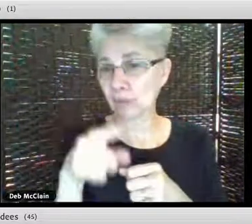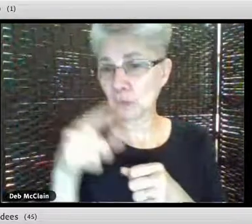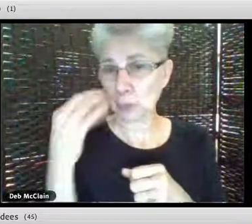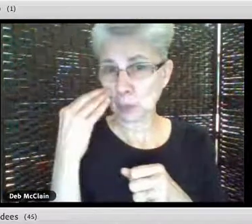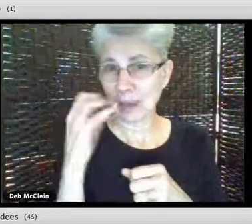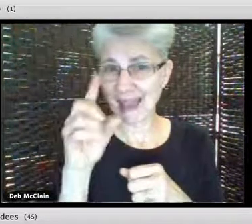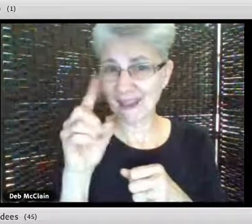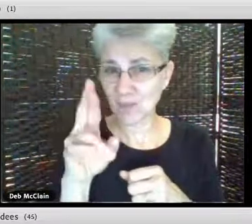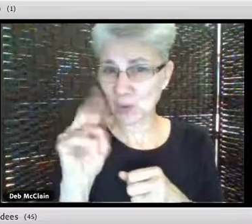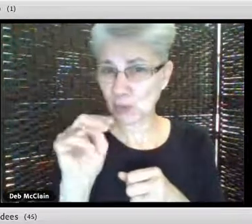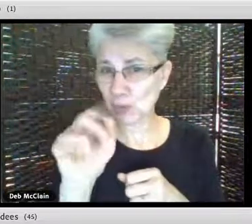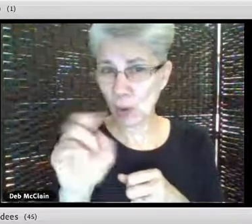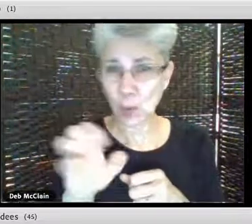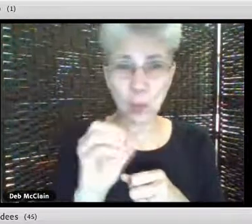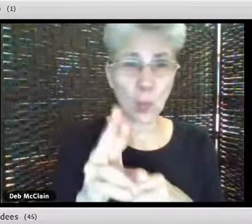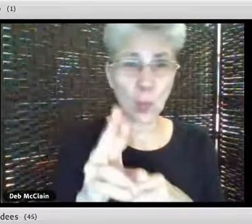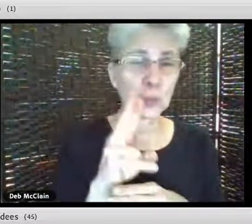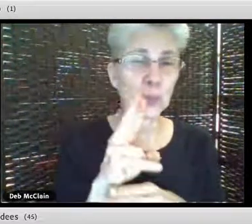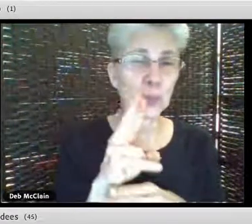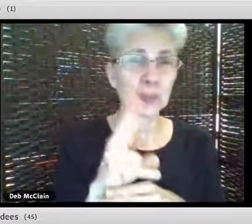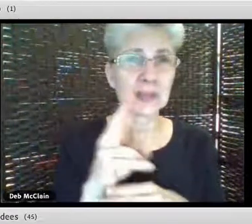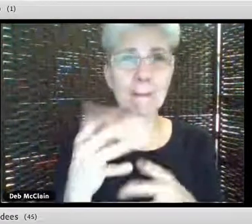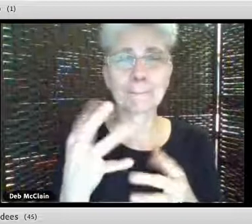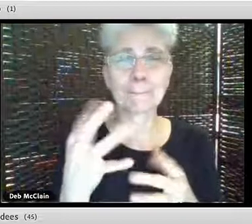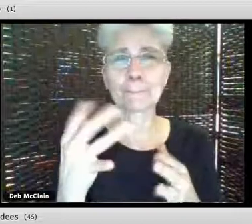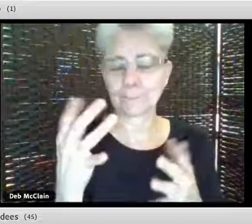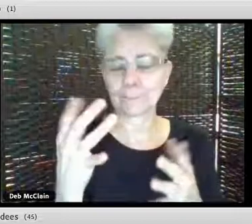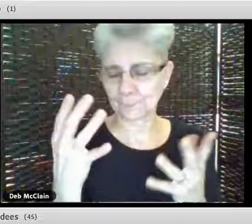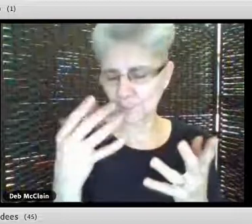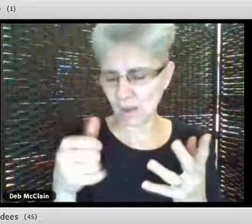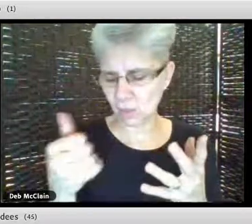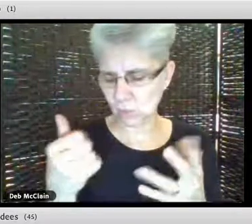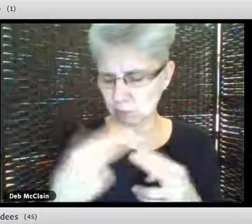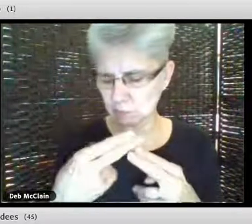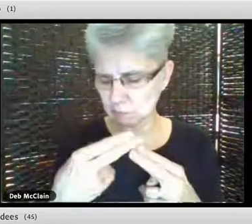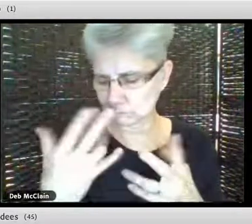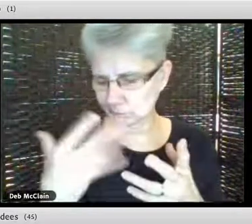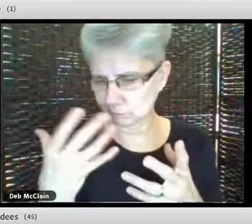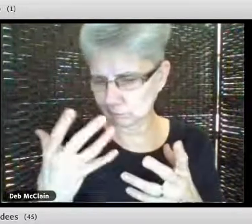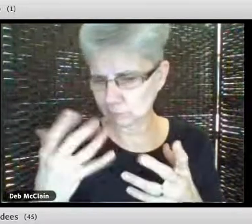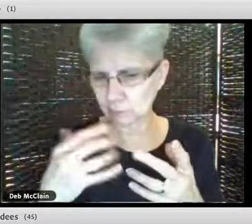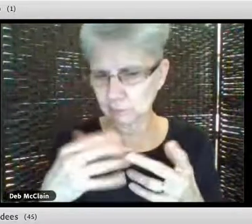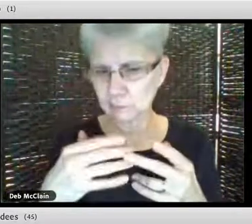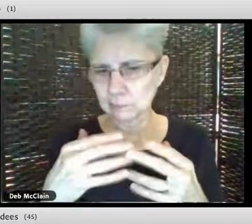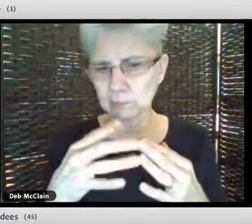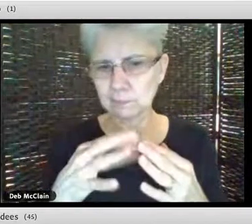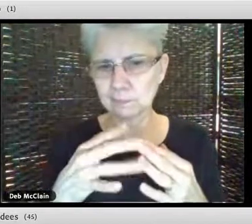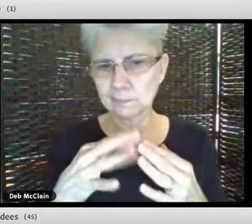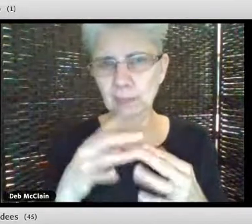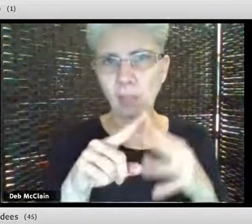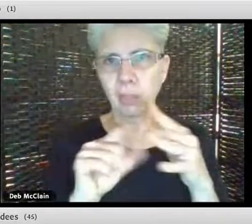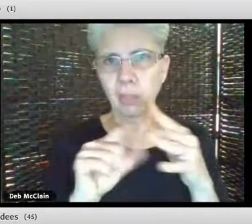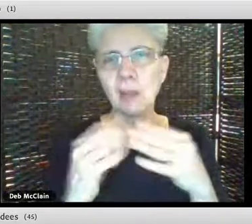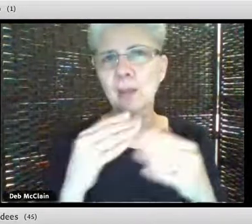you can get to is Google Keep. How many of you use Evernote or you use --